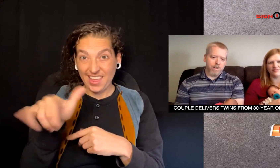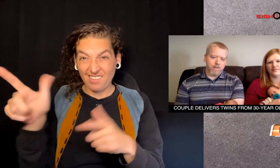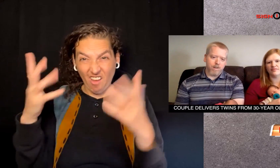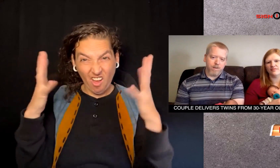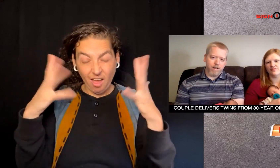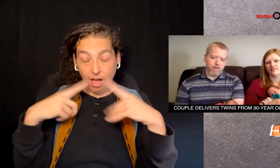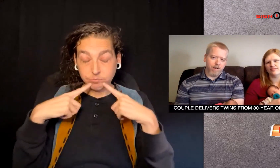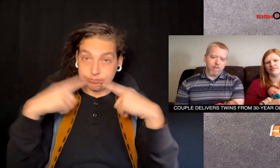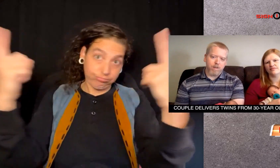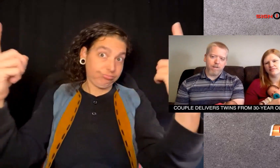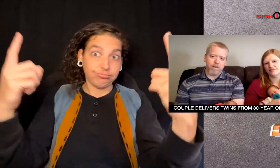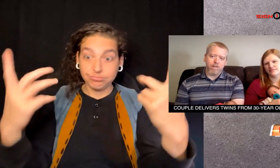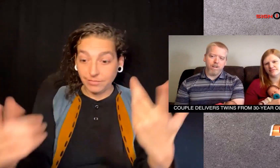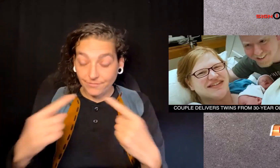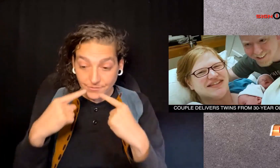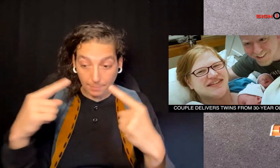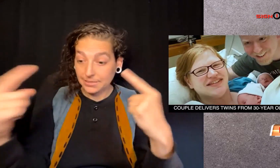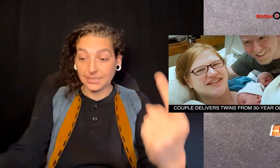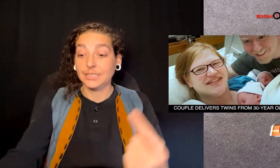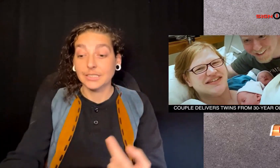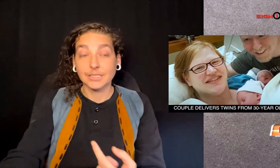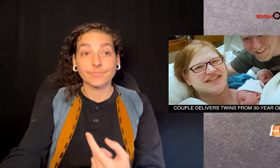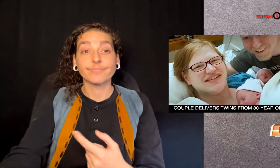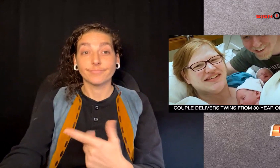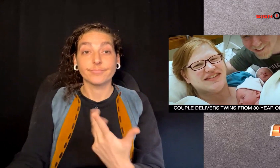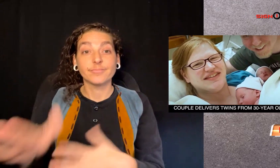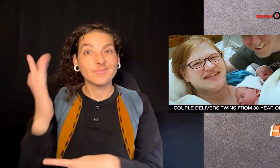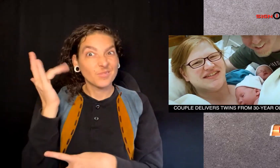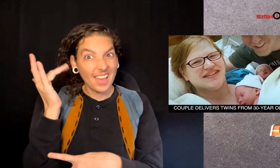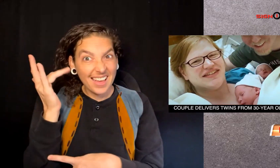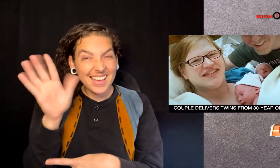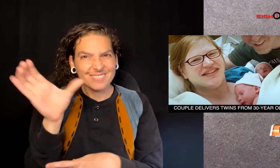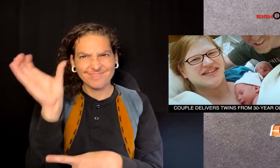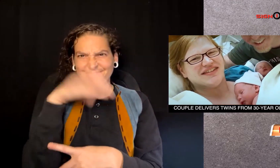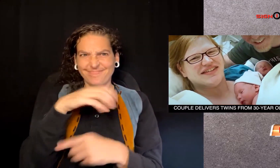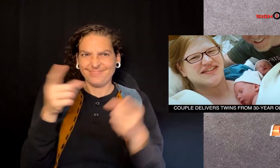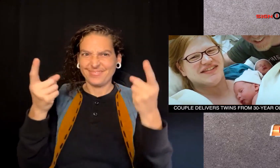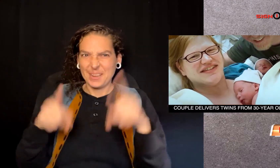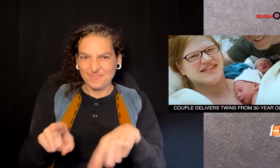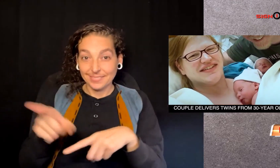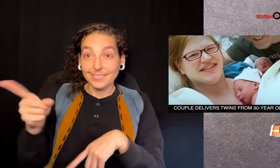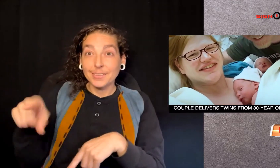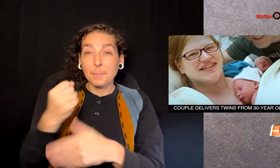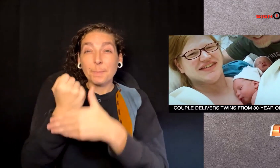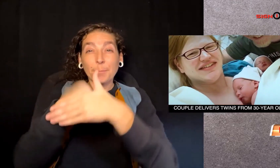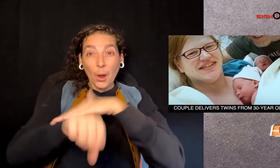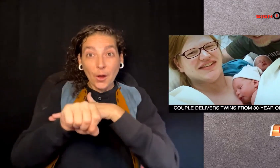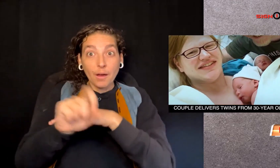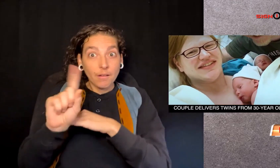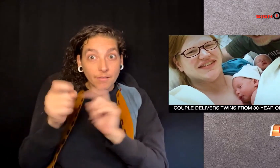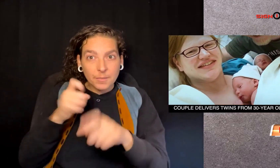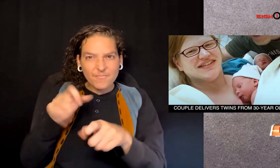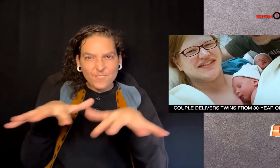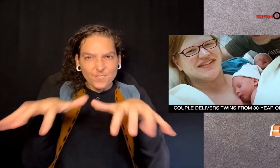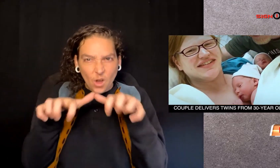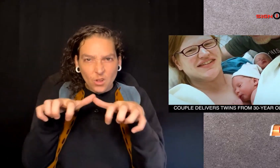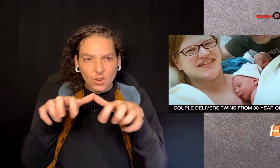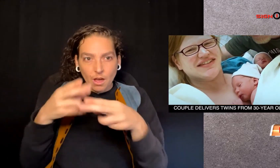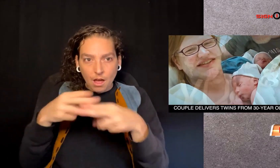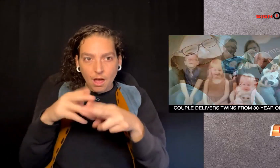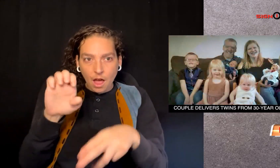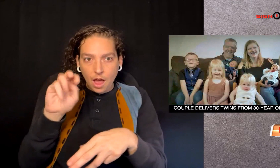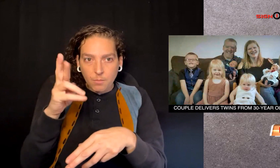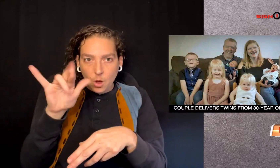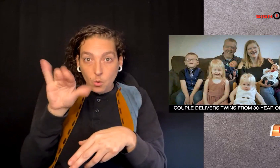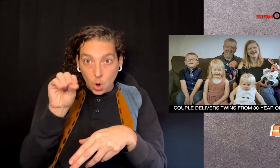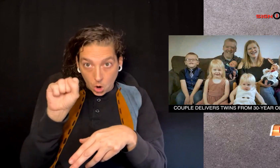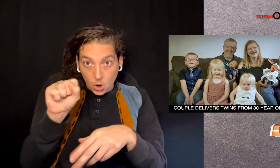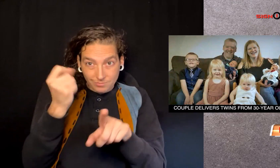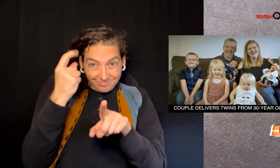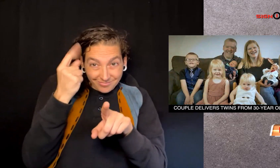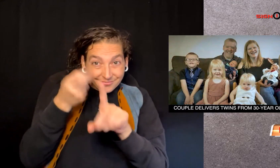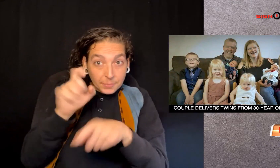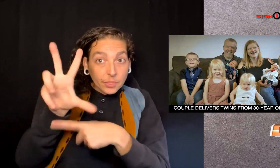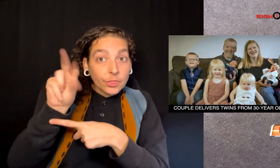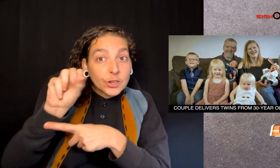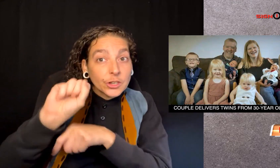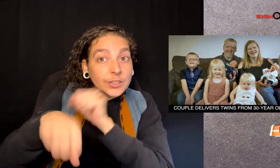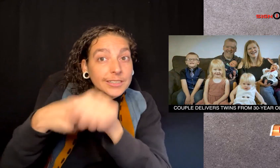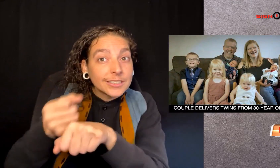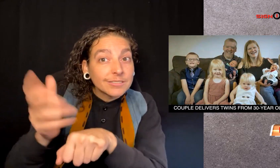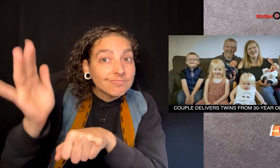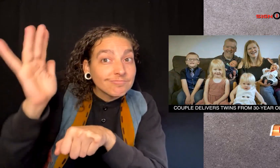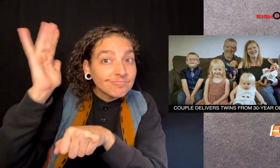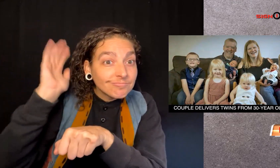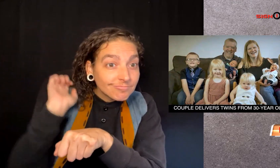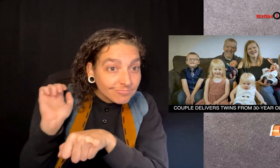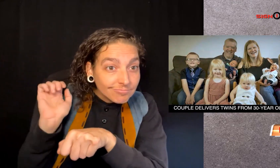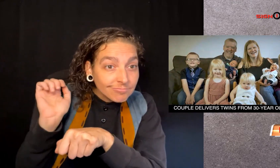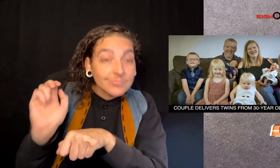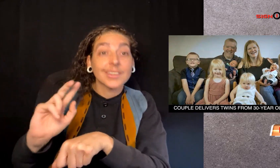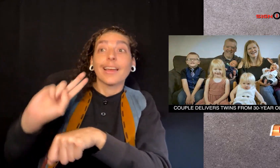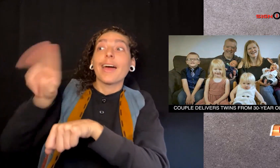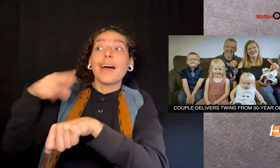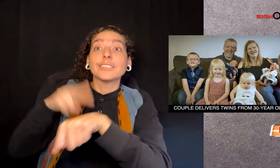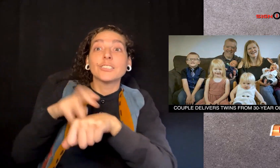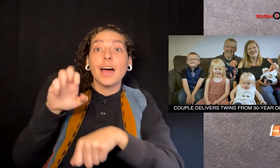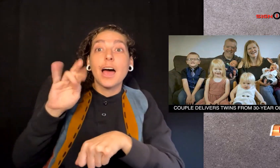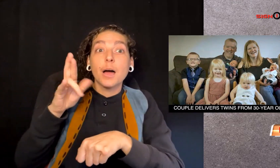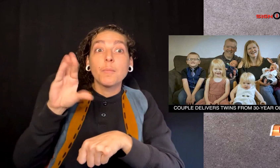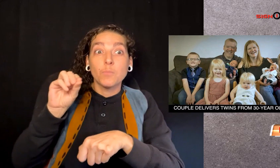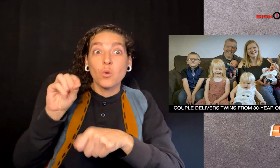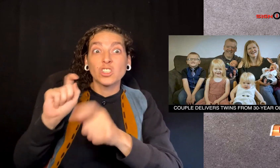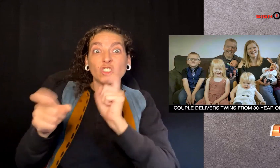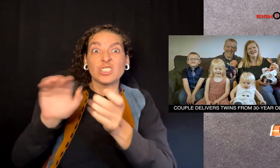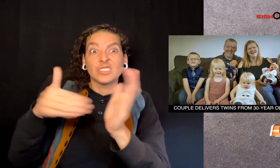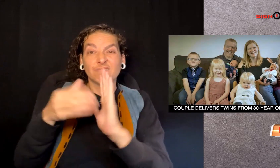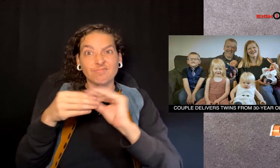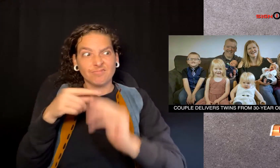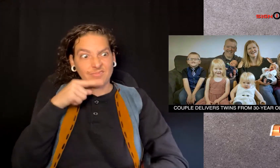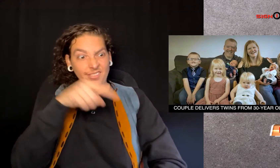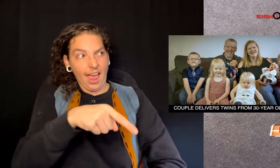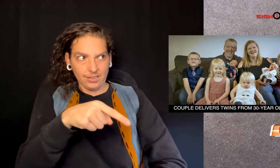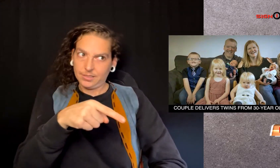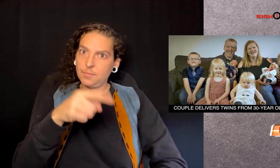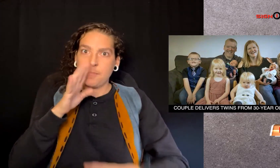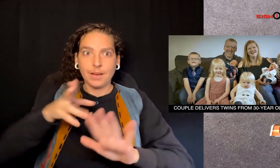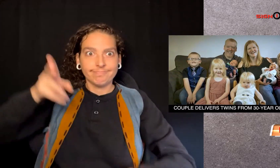are already famous they were born from embryos frozen 30 years ago the national embryo donation